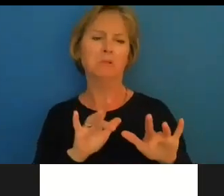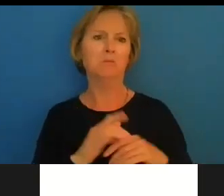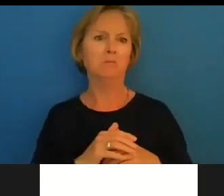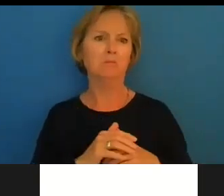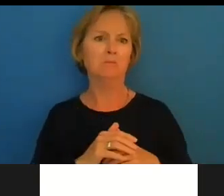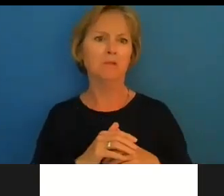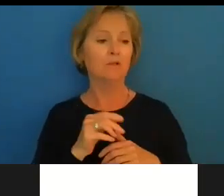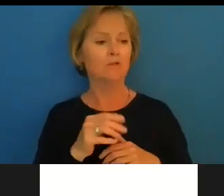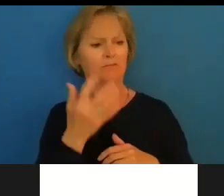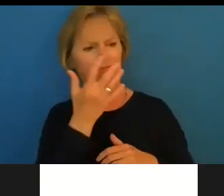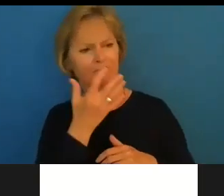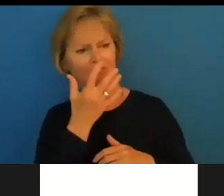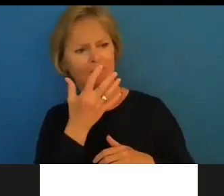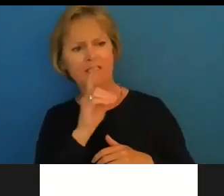regard disability as tragedy.